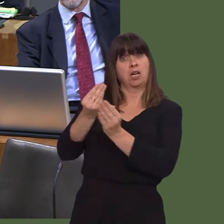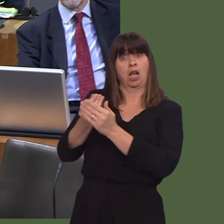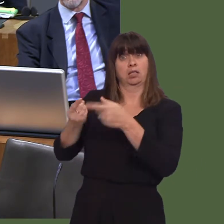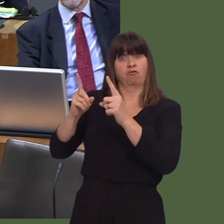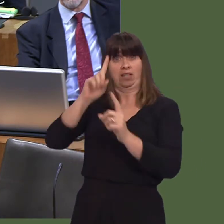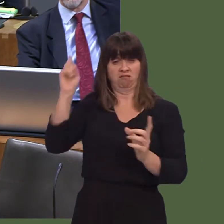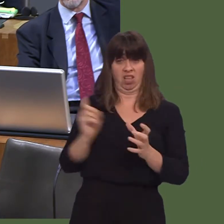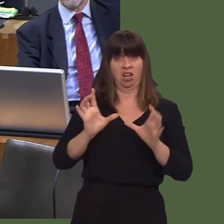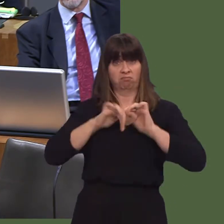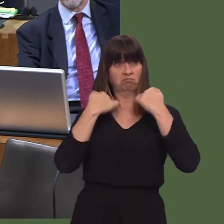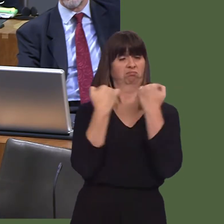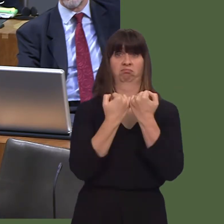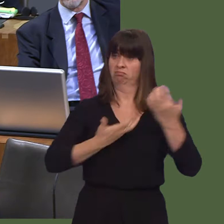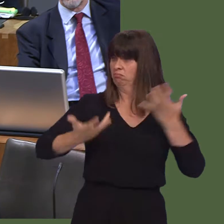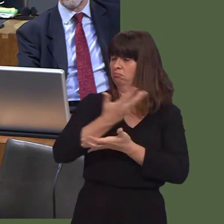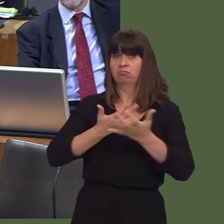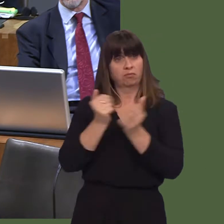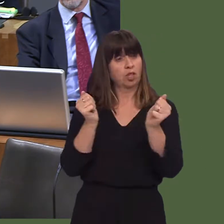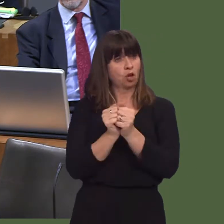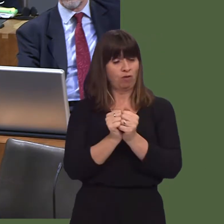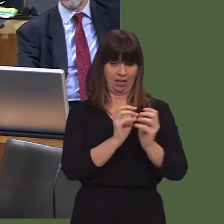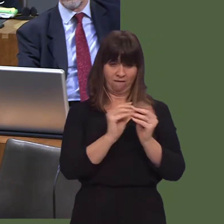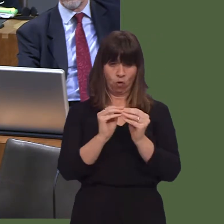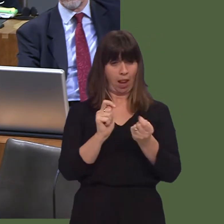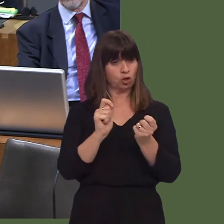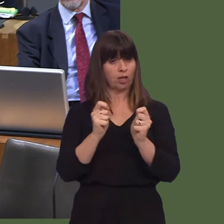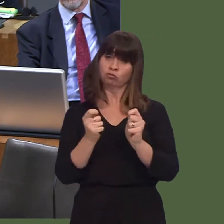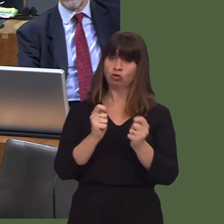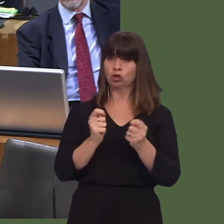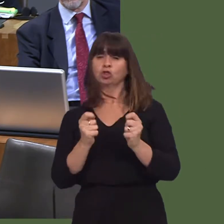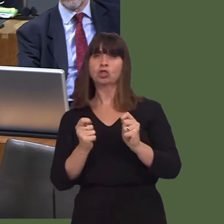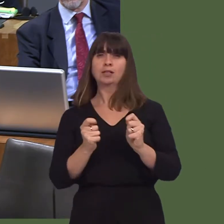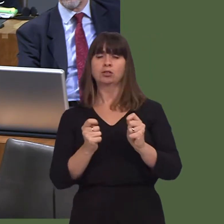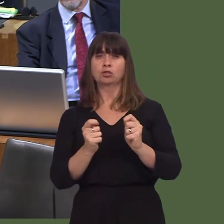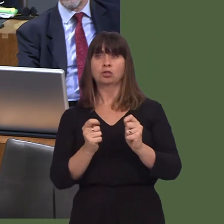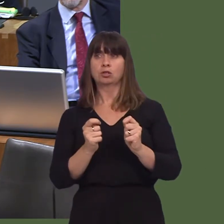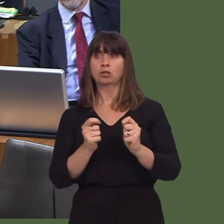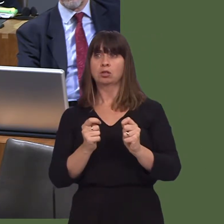leaders agreed on the latest set of changes to the formula. By and large, those changes are ones that favoured more rural parts of Wales because